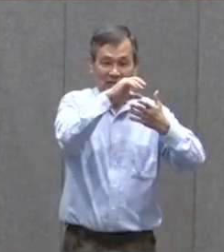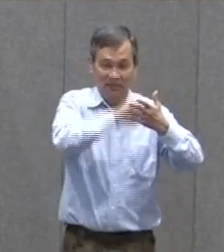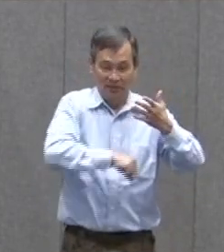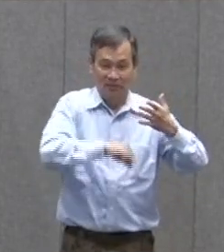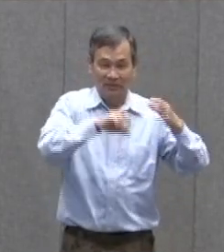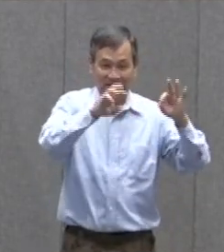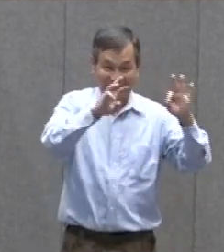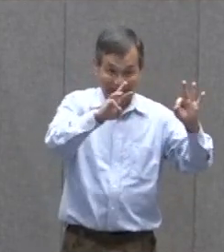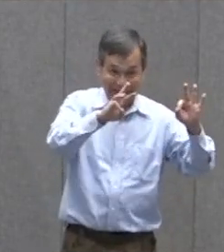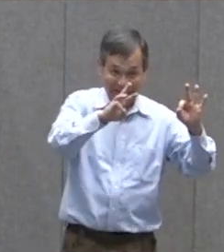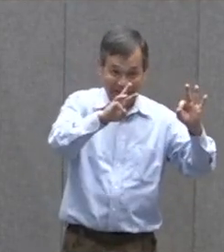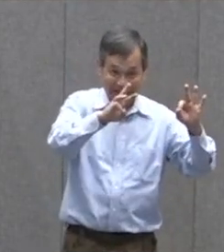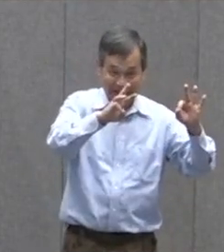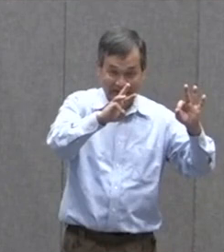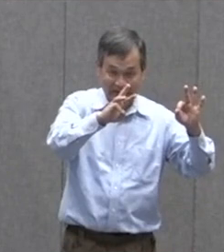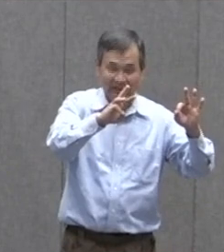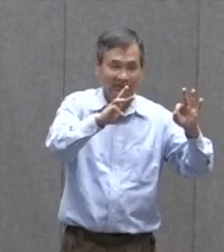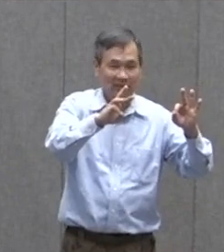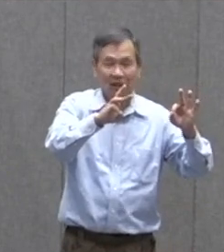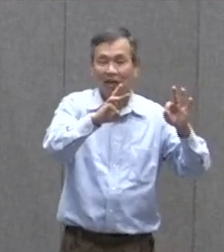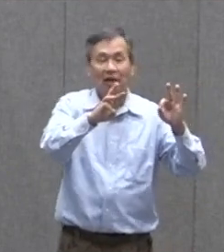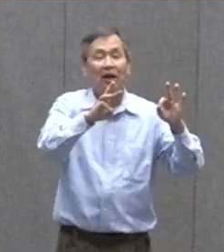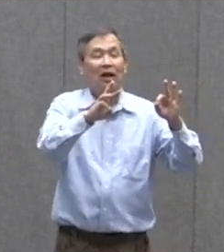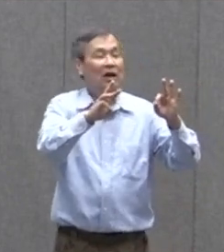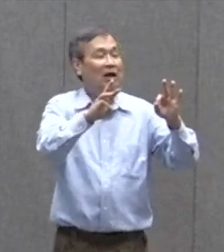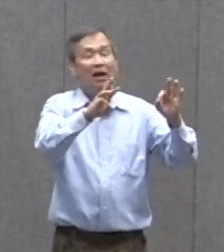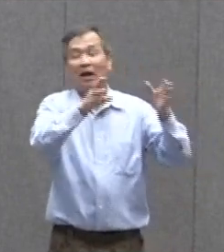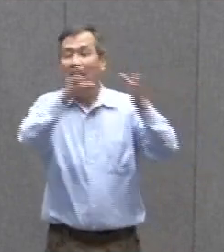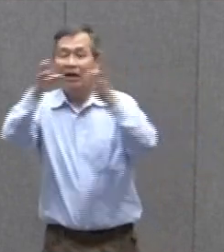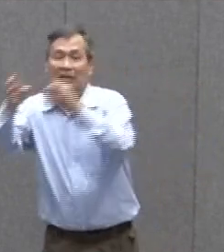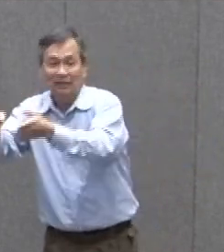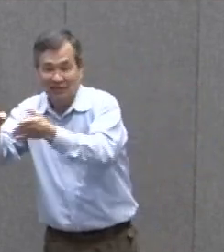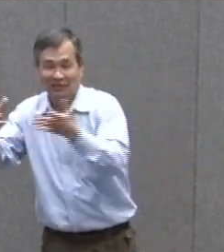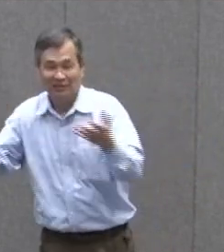minus, or take away, six equals three.